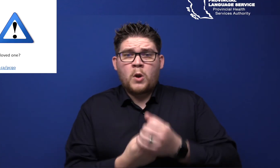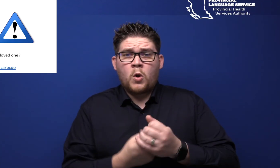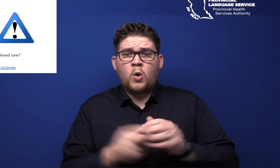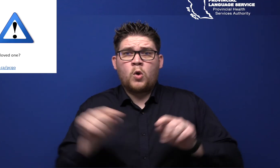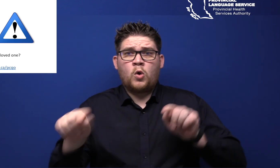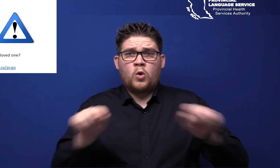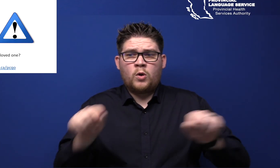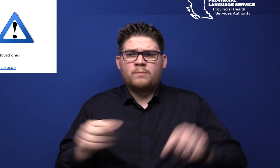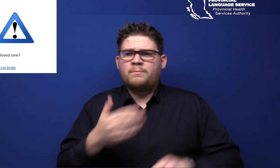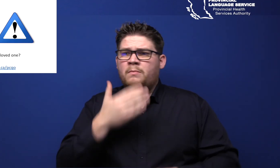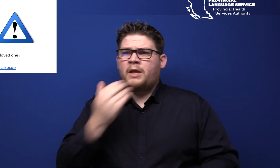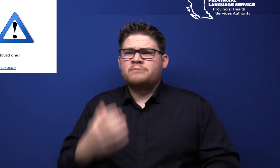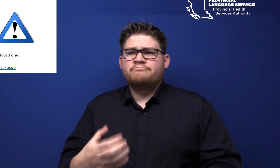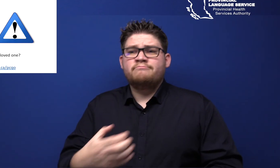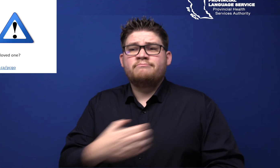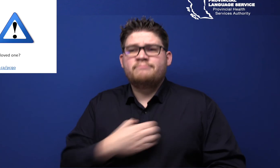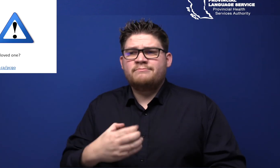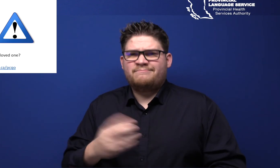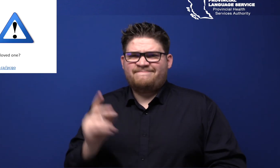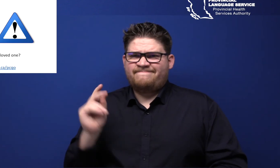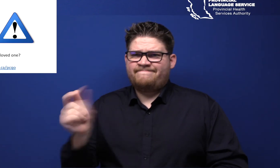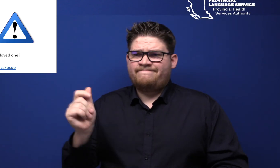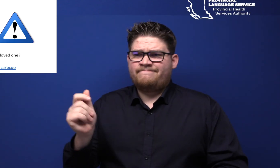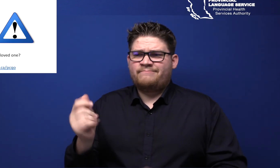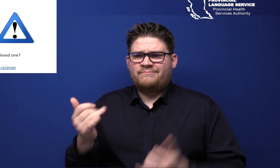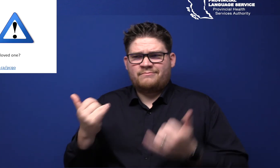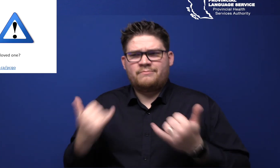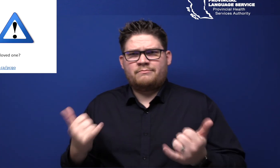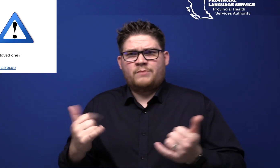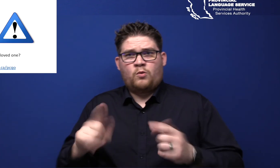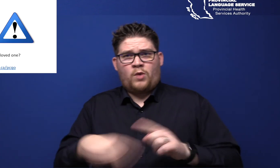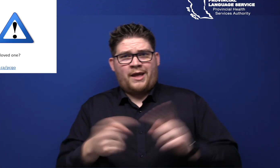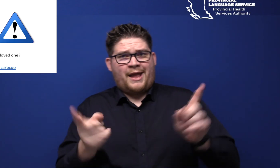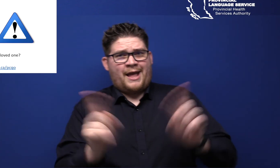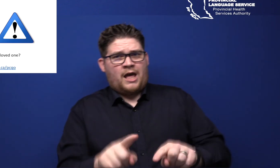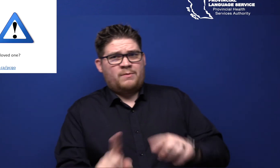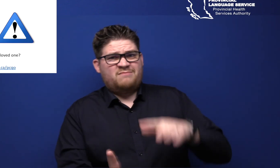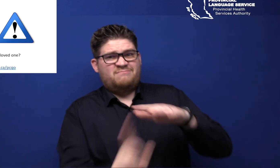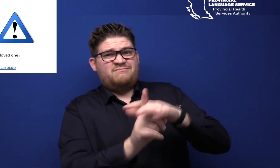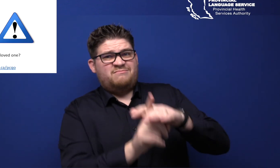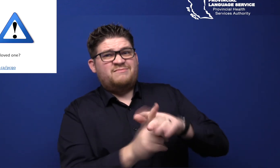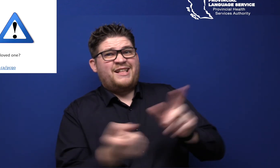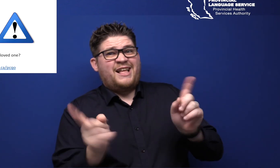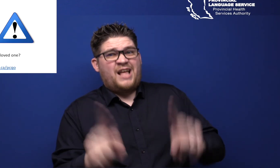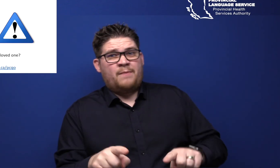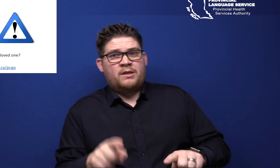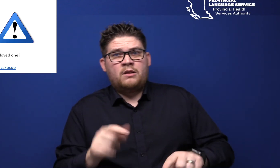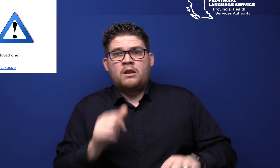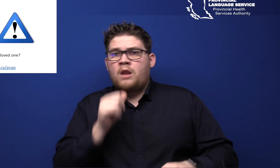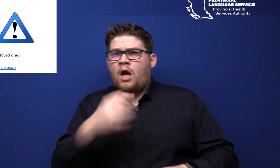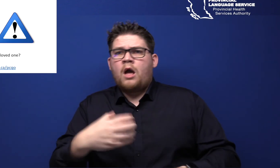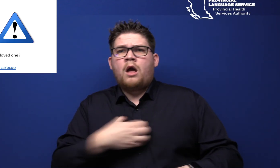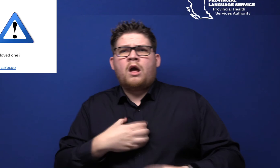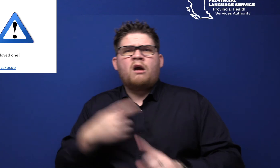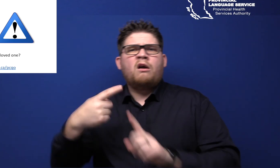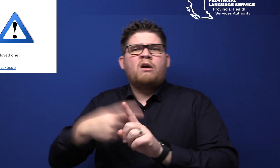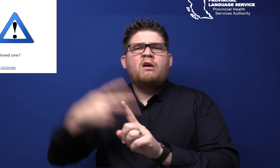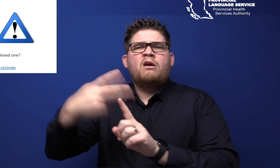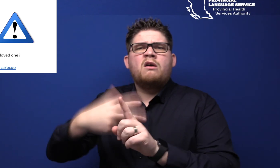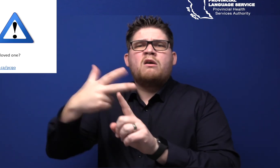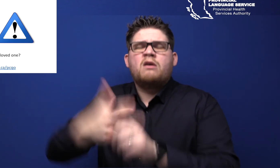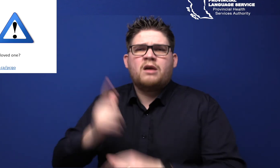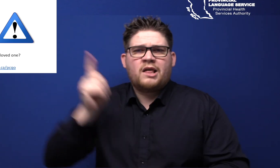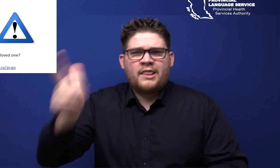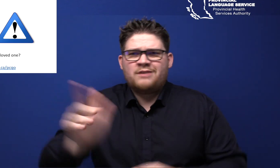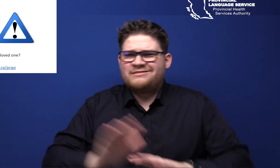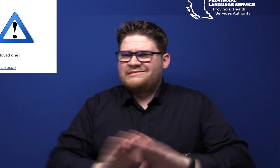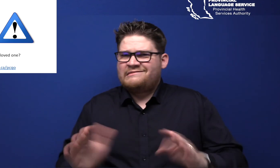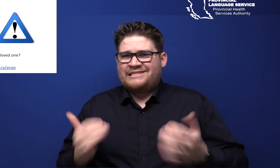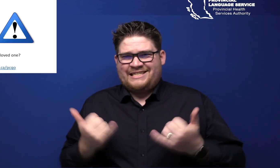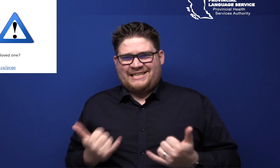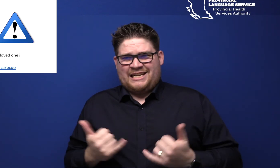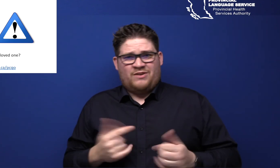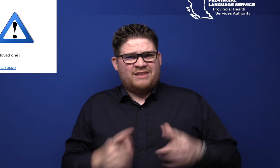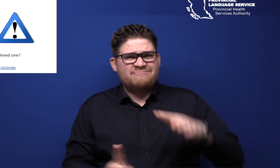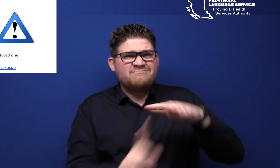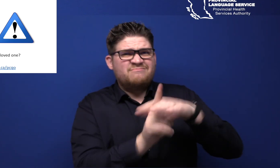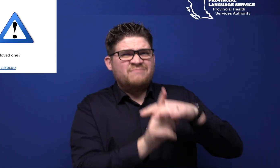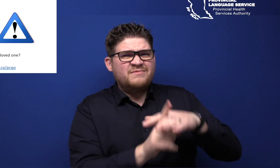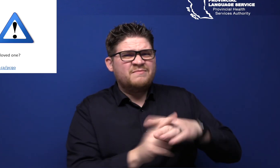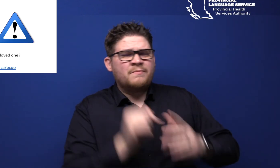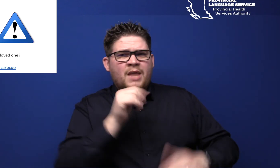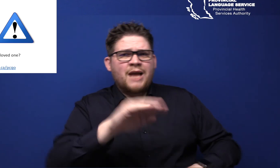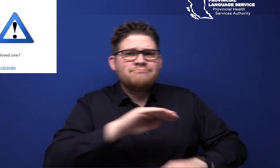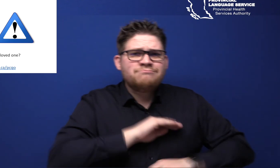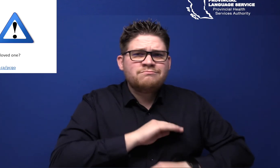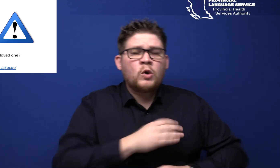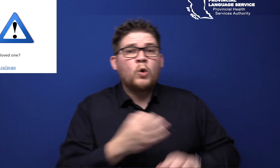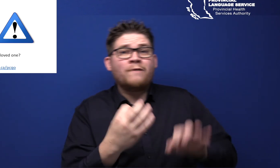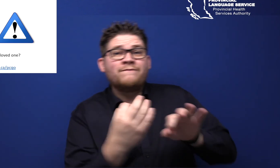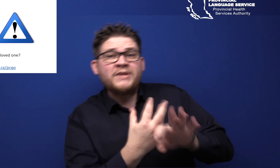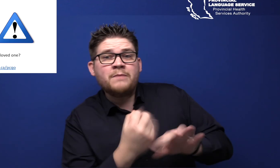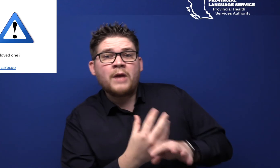AND IT IS IMPORTANT THAT ANYTIME THAT THERE'S A COMMENT QUESTION FEEDBACK THAT IT IS TAKEN CARE OF IMMEDIATELY.